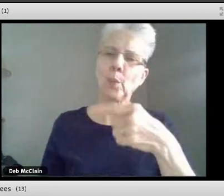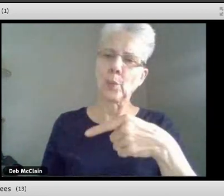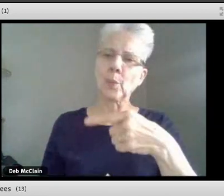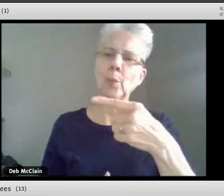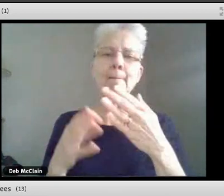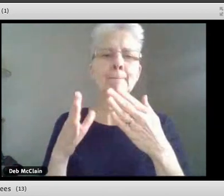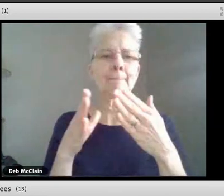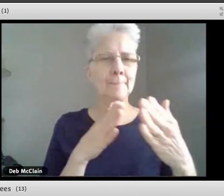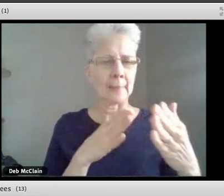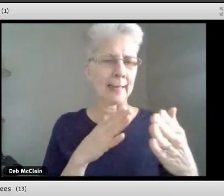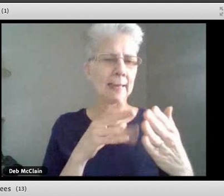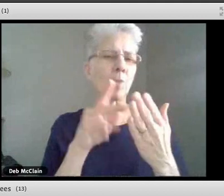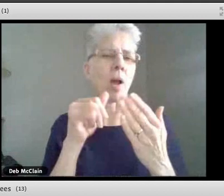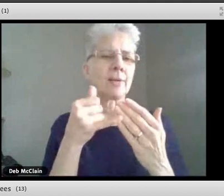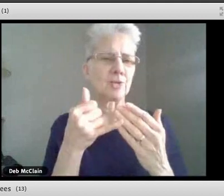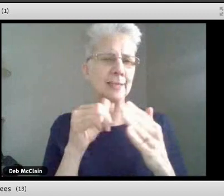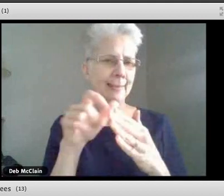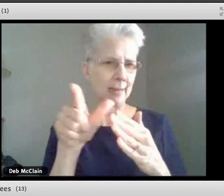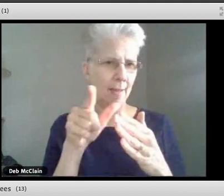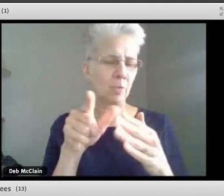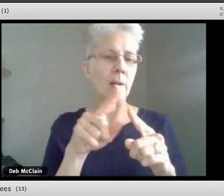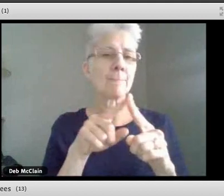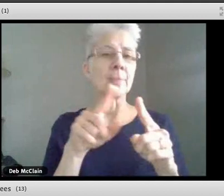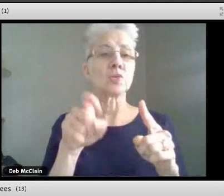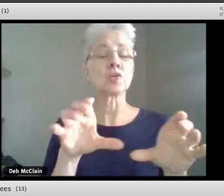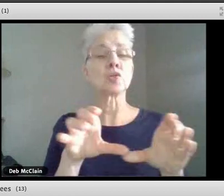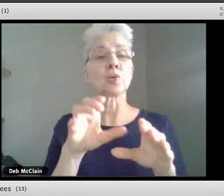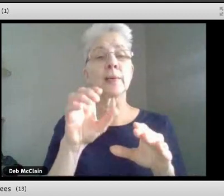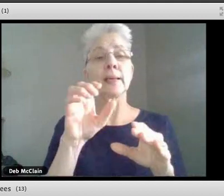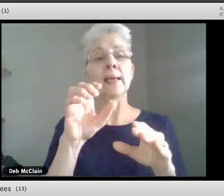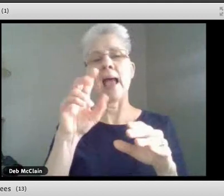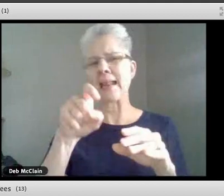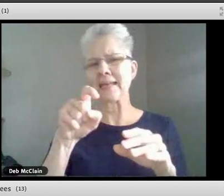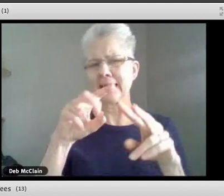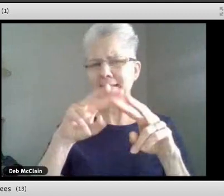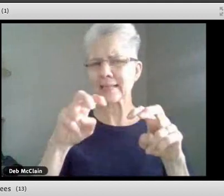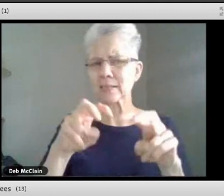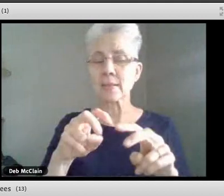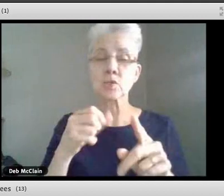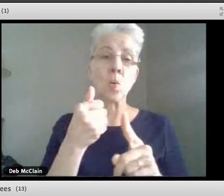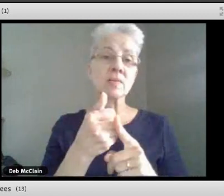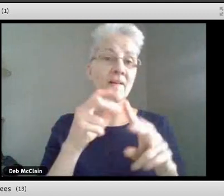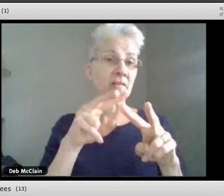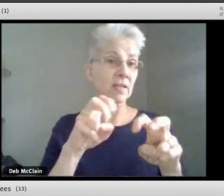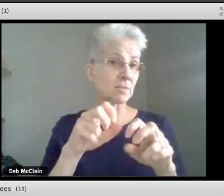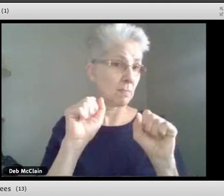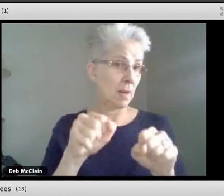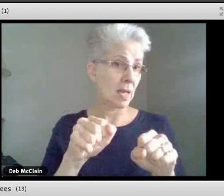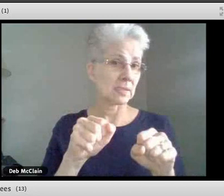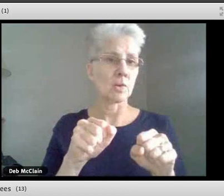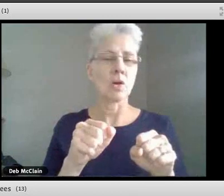but you'll need to do a needs assessment, possibly a self-assessment. You'll need to get buy-in. You'll actually need to implement the plan,